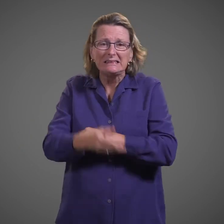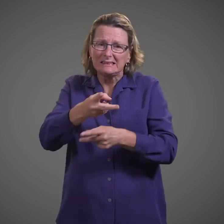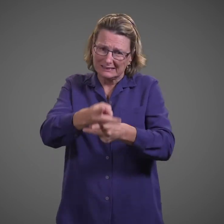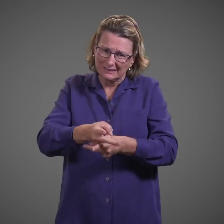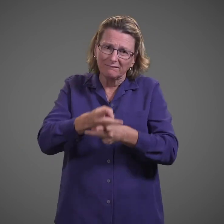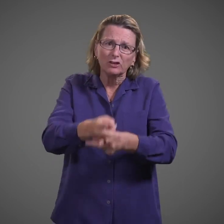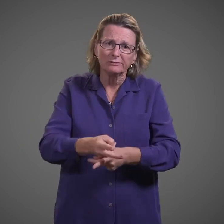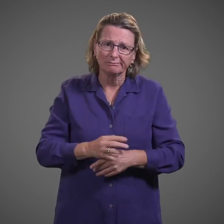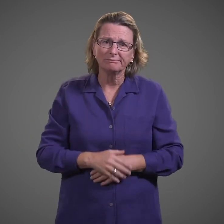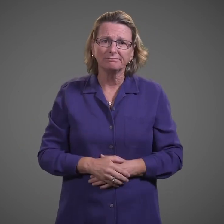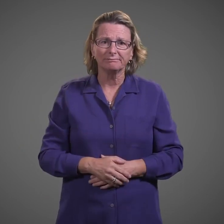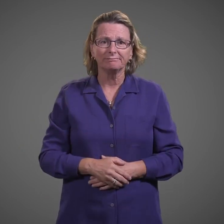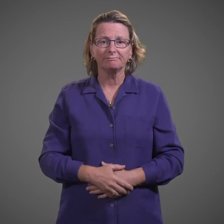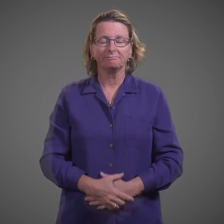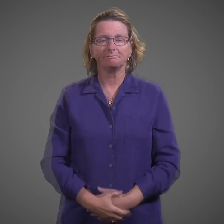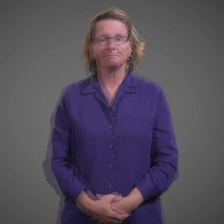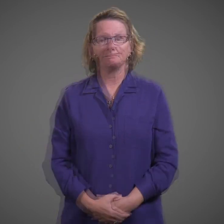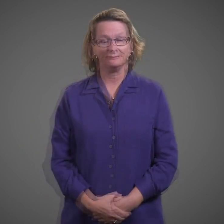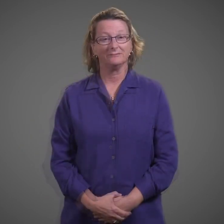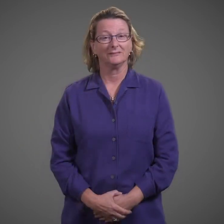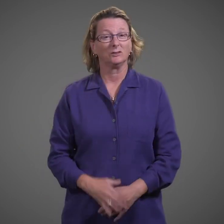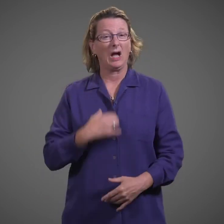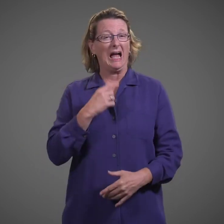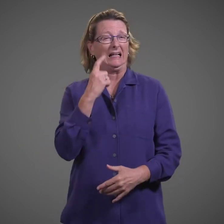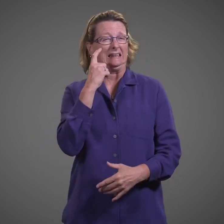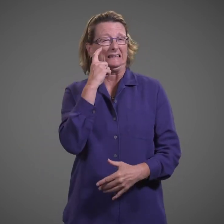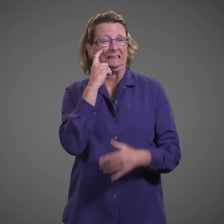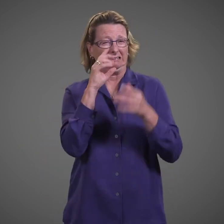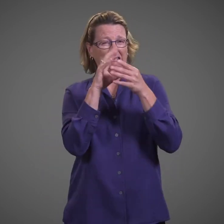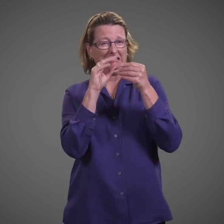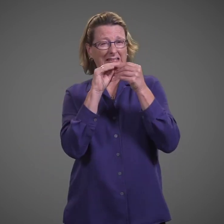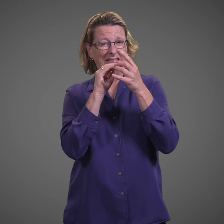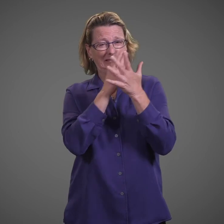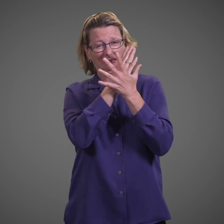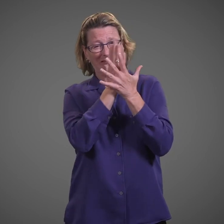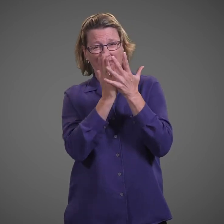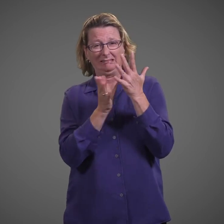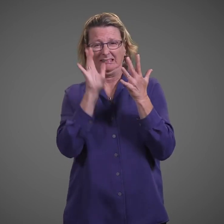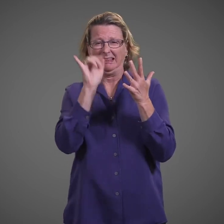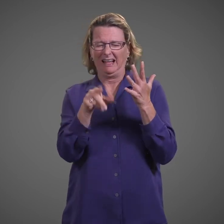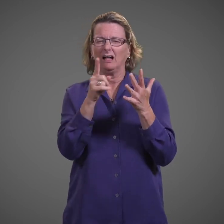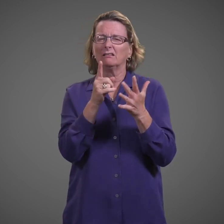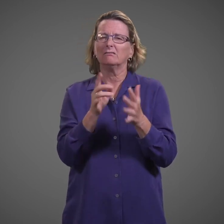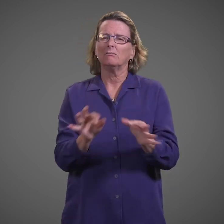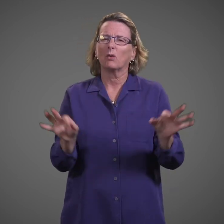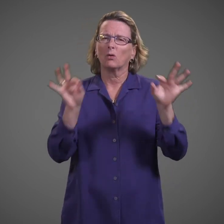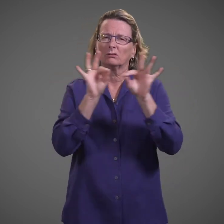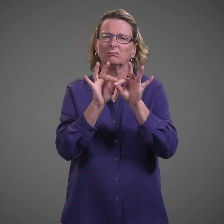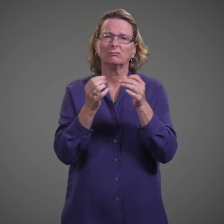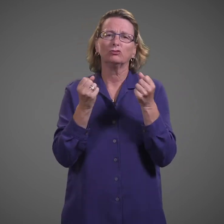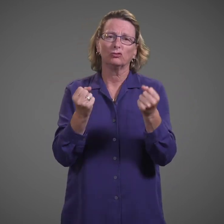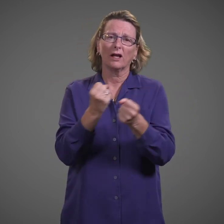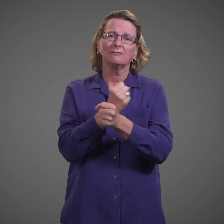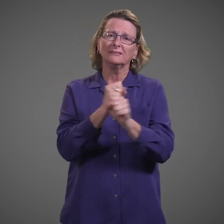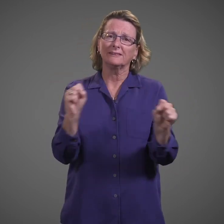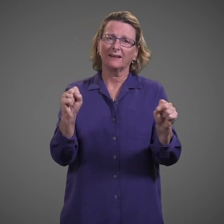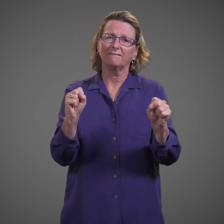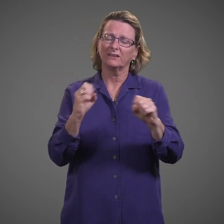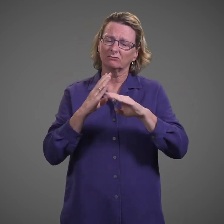All of these warnings are important to keep you safe and prevent accidents.